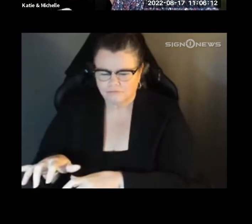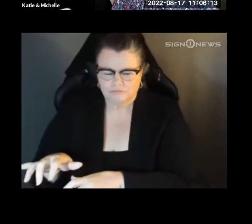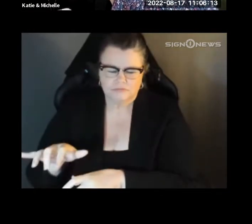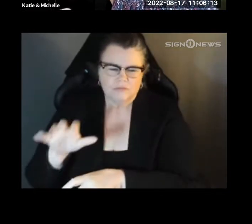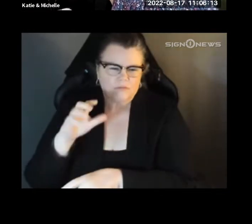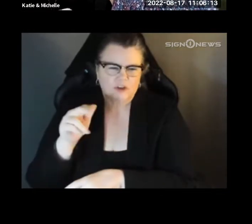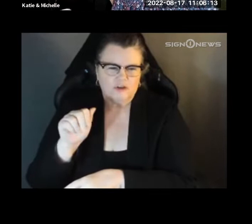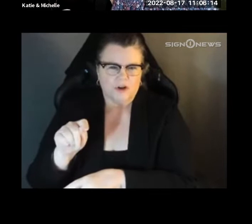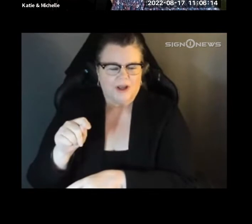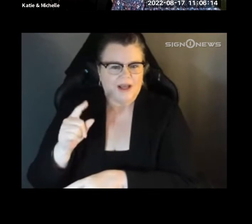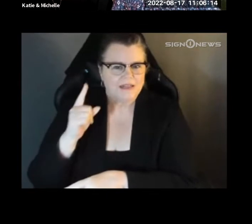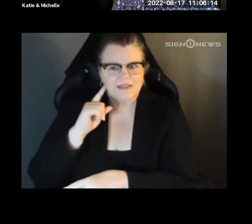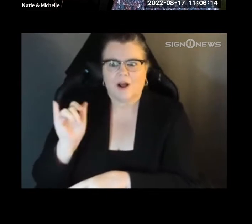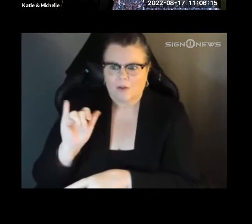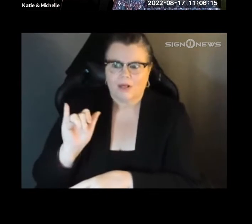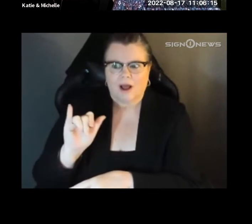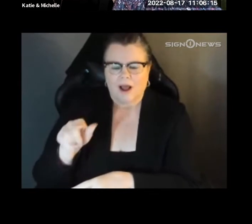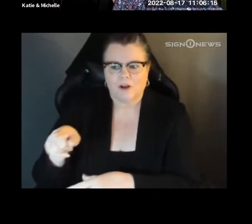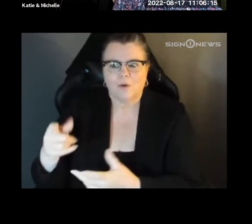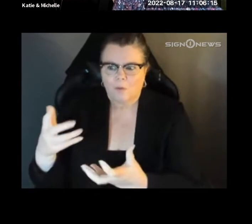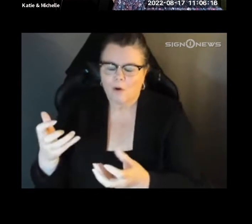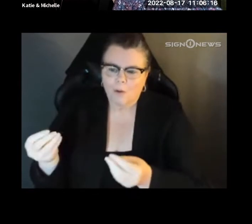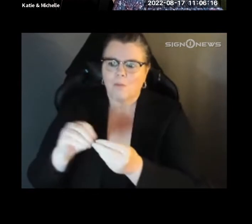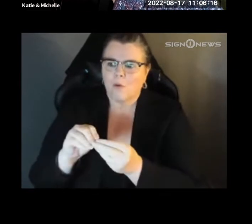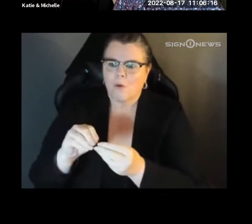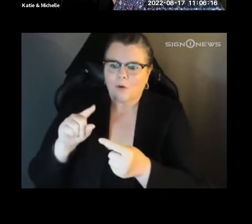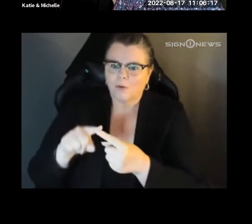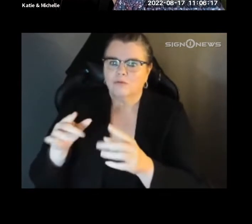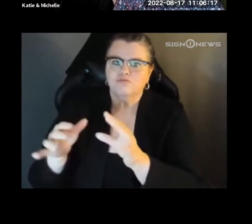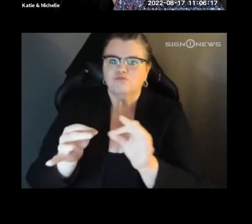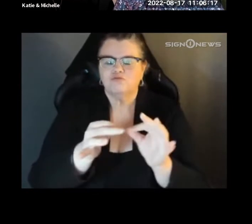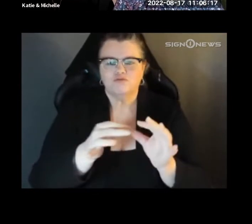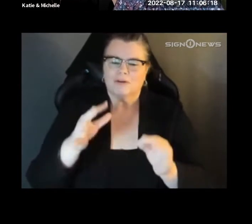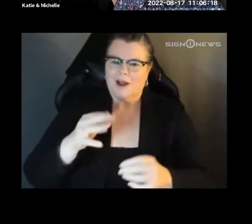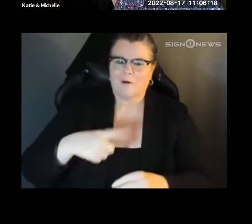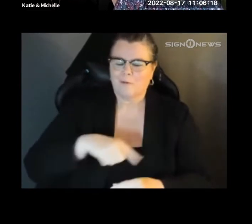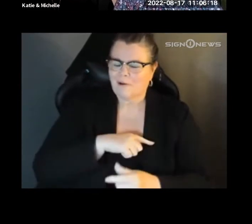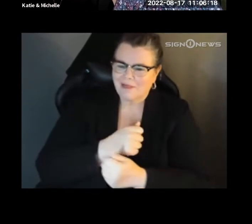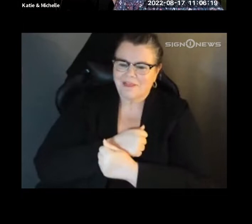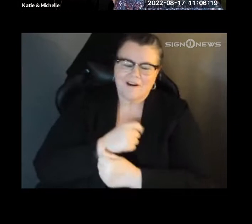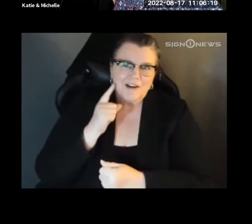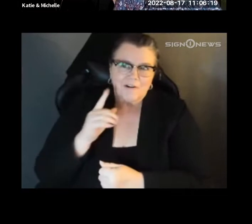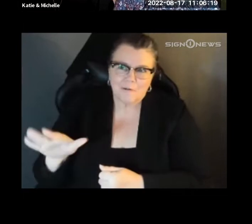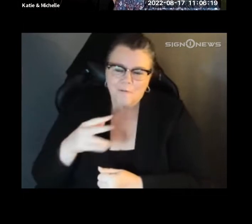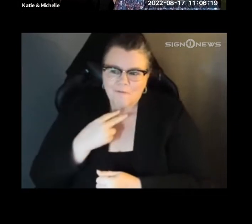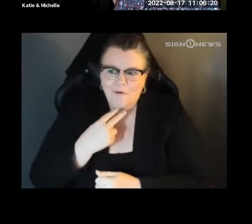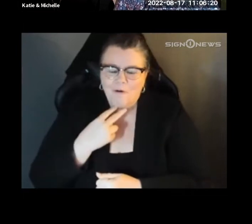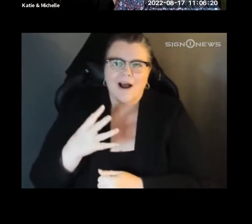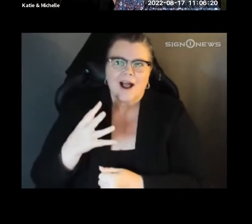lot to say and we all we all love to listen to your voice and your wisdom and wisdom and hear